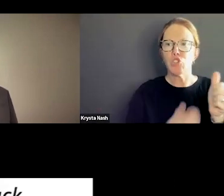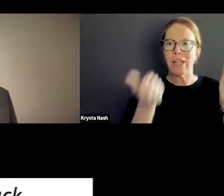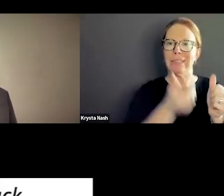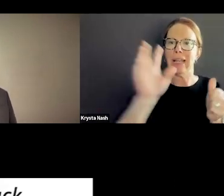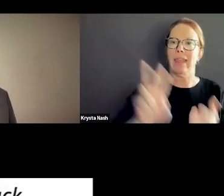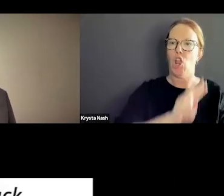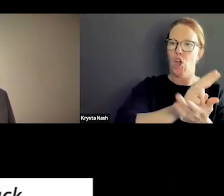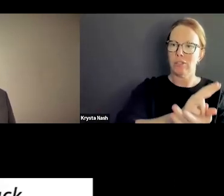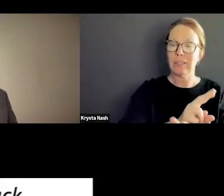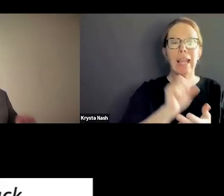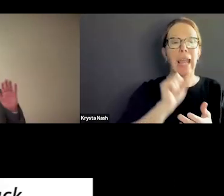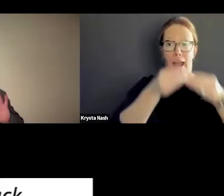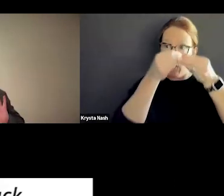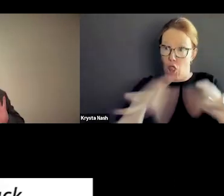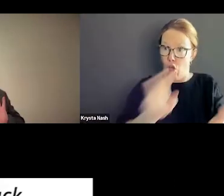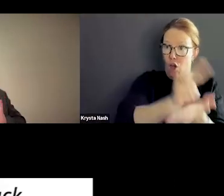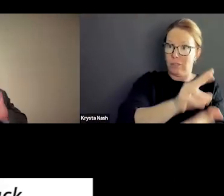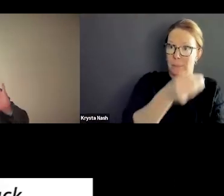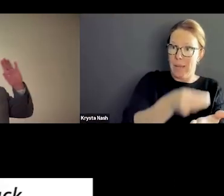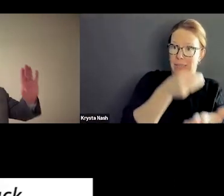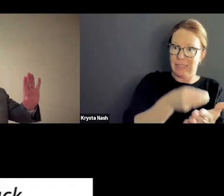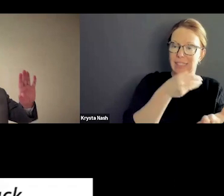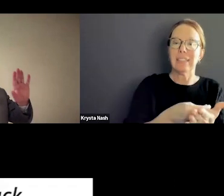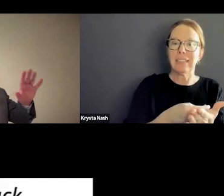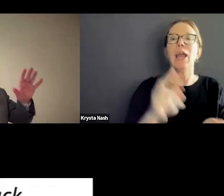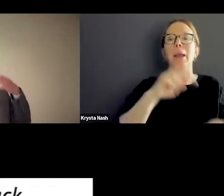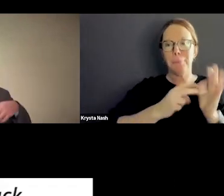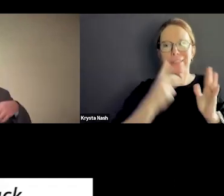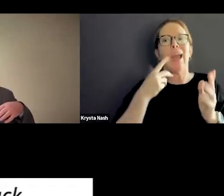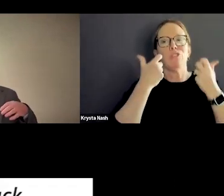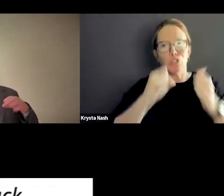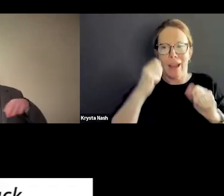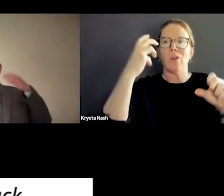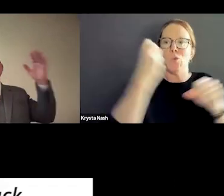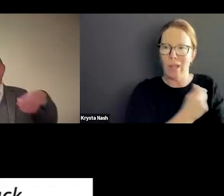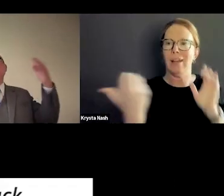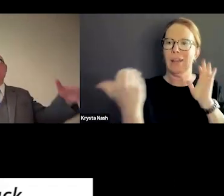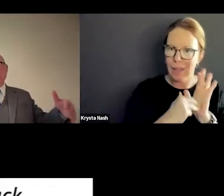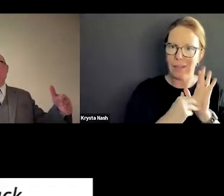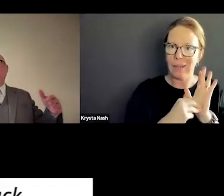If I've lost money, I am more likely to go back and try to win that money back by continuing to gamble.